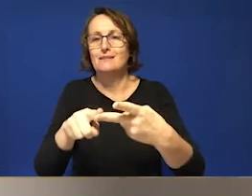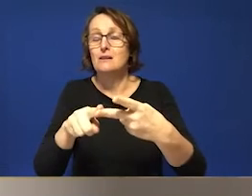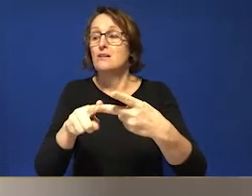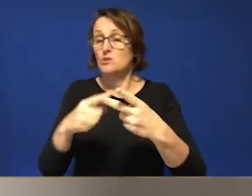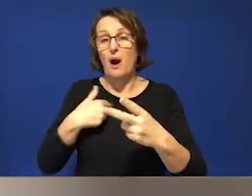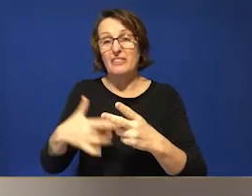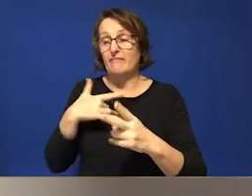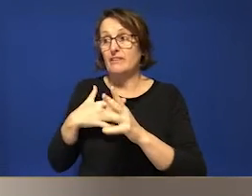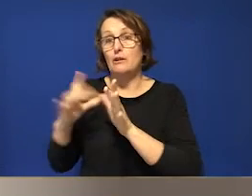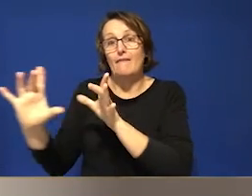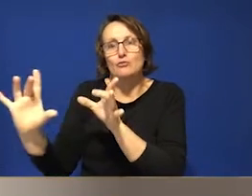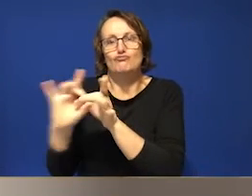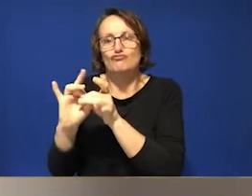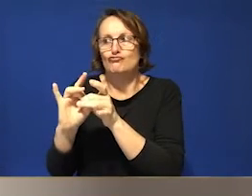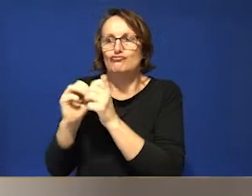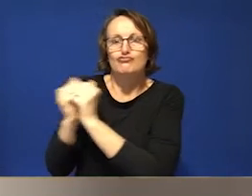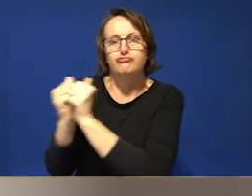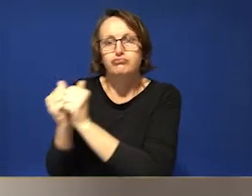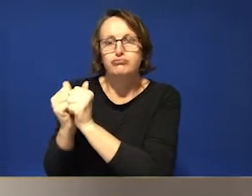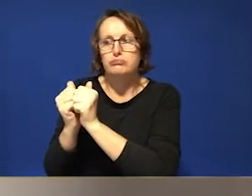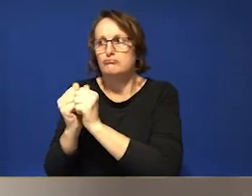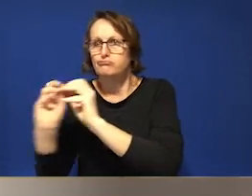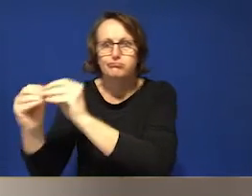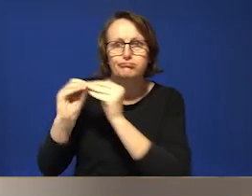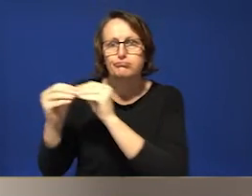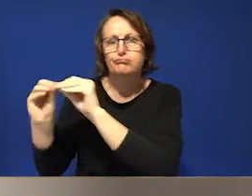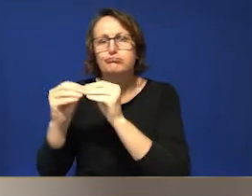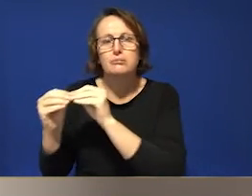through a very close working relationship between client and architect,